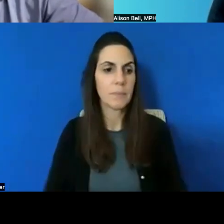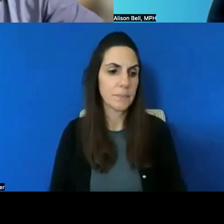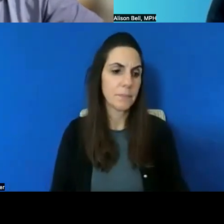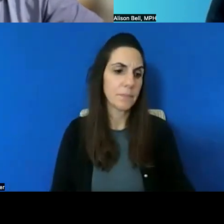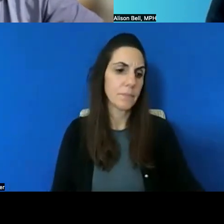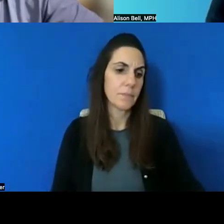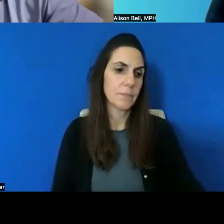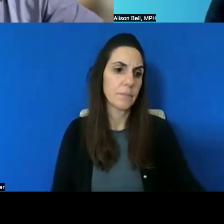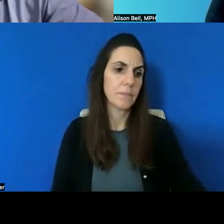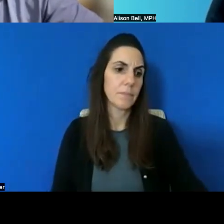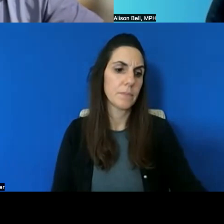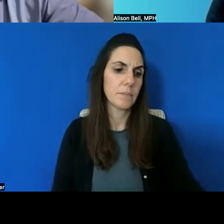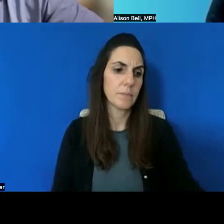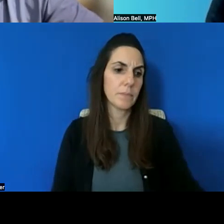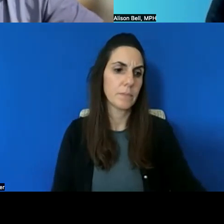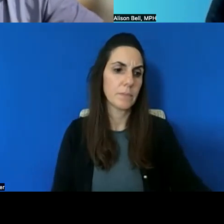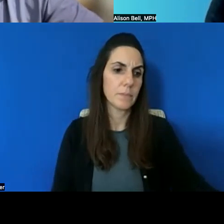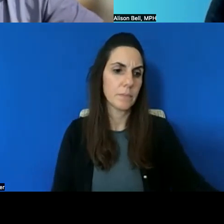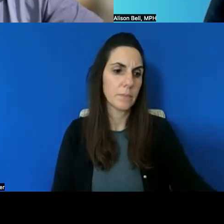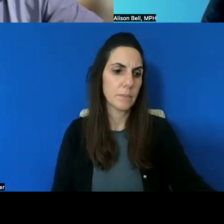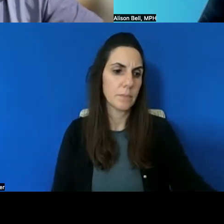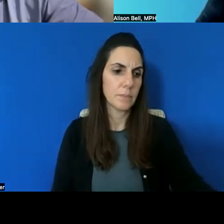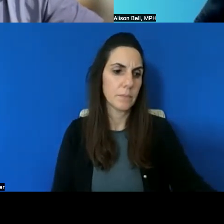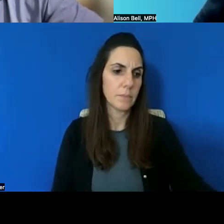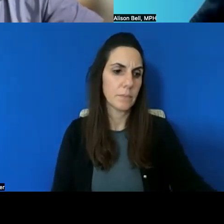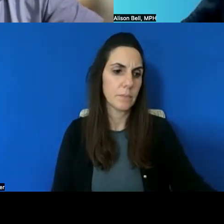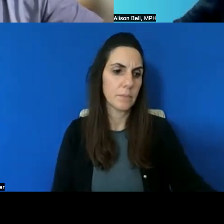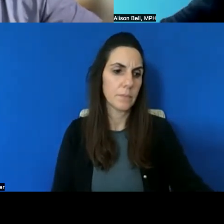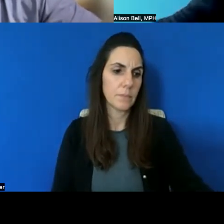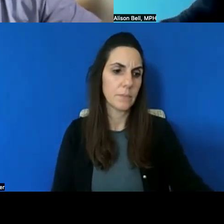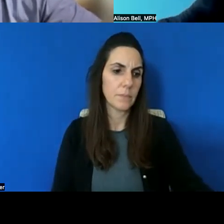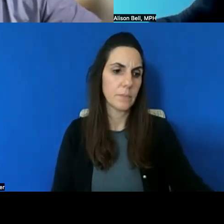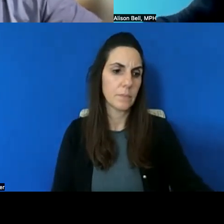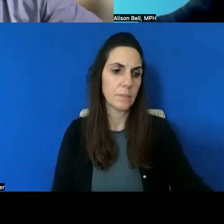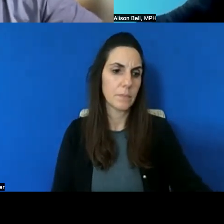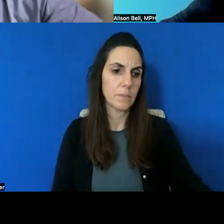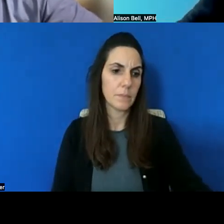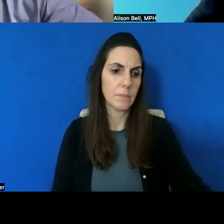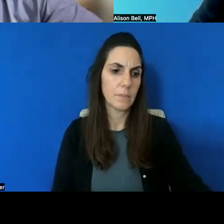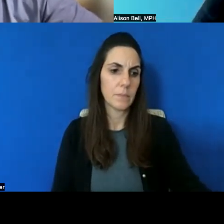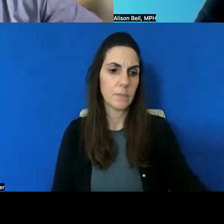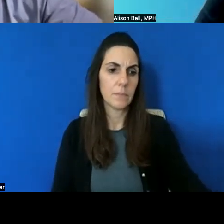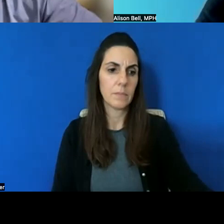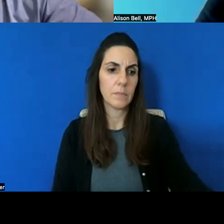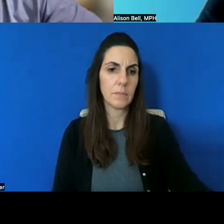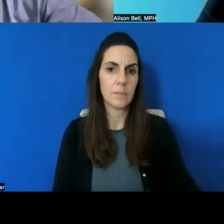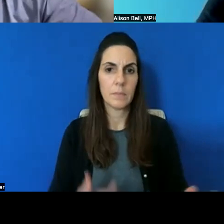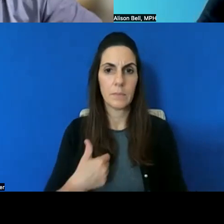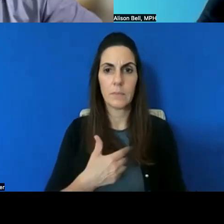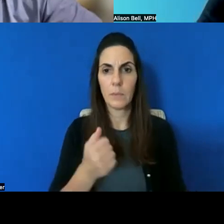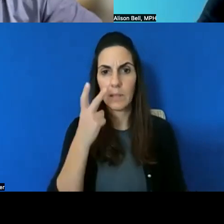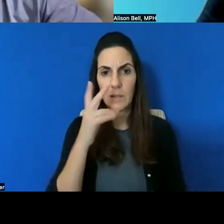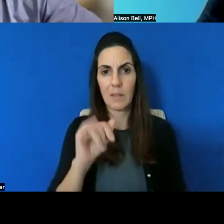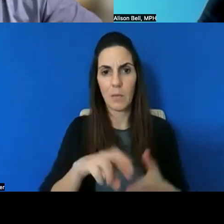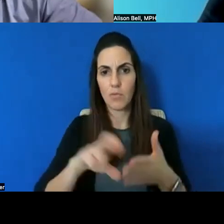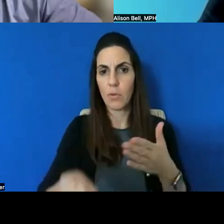momentarily all right let's go say can we get the results and see all right so most of you